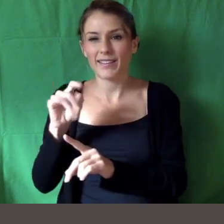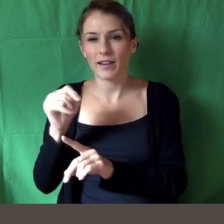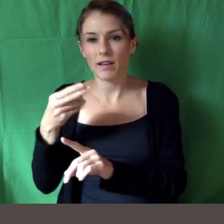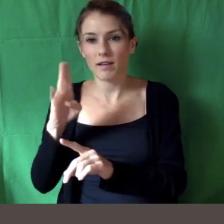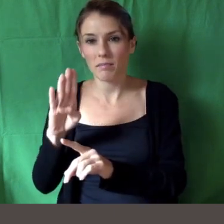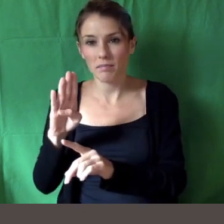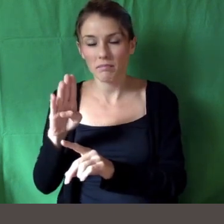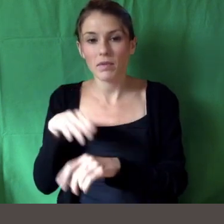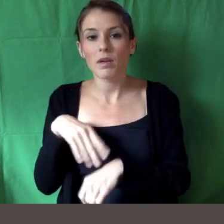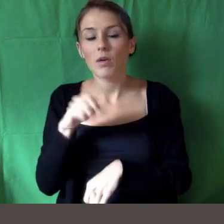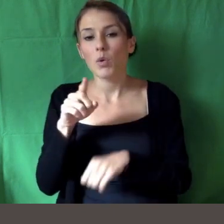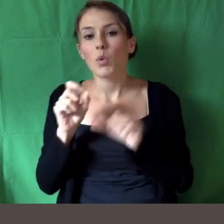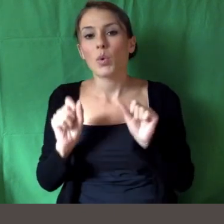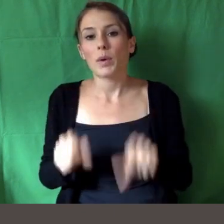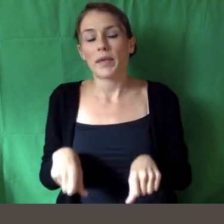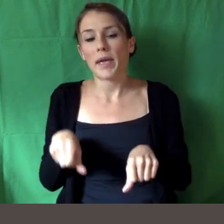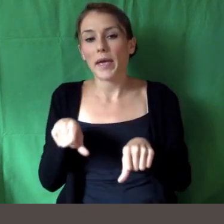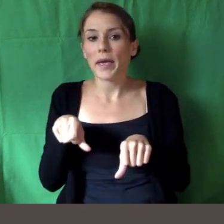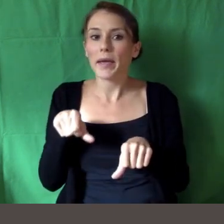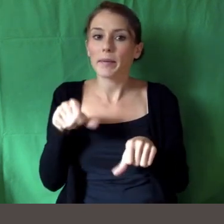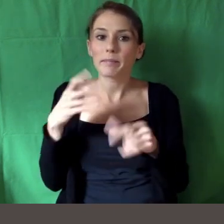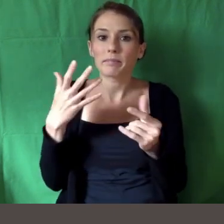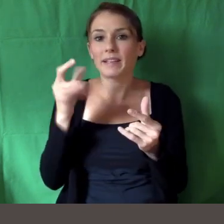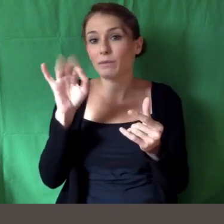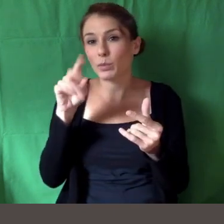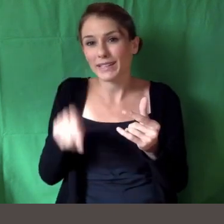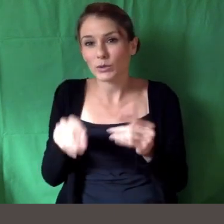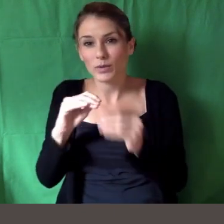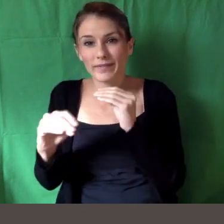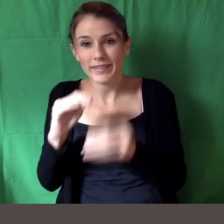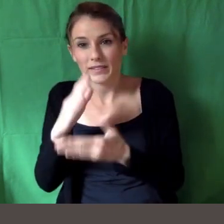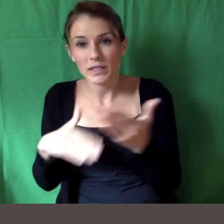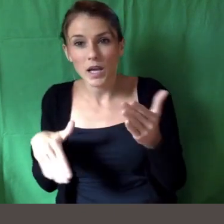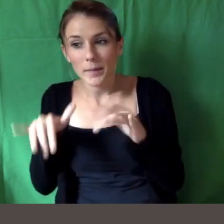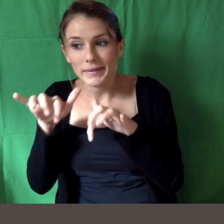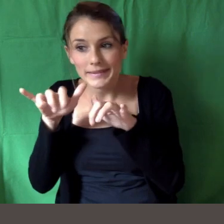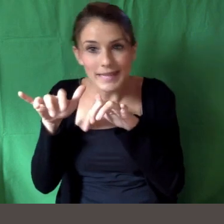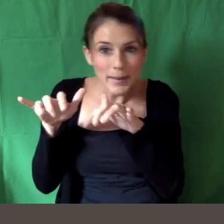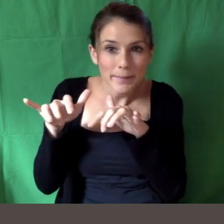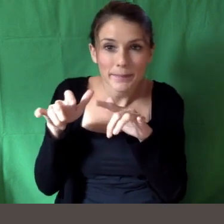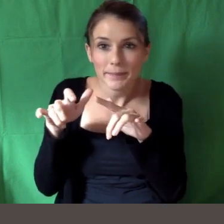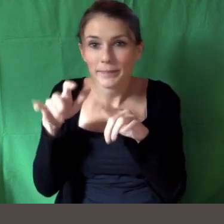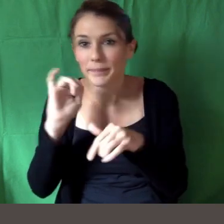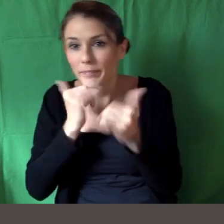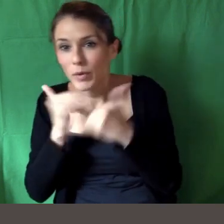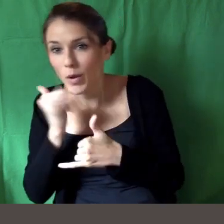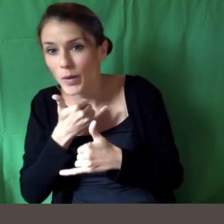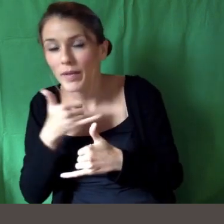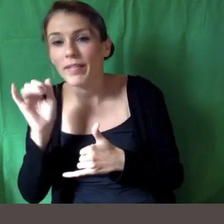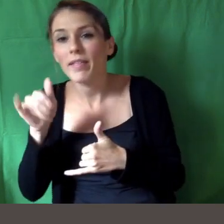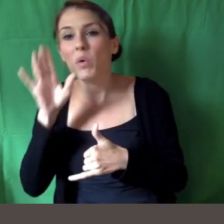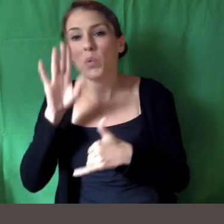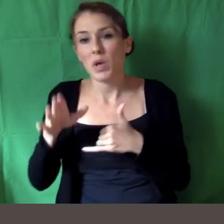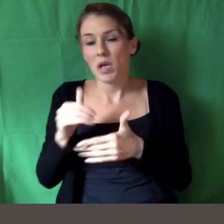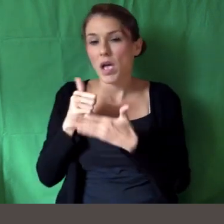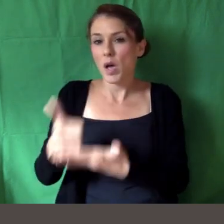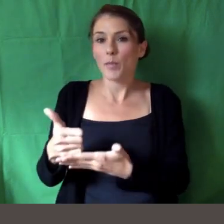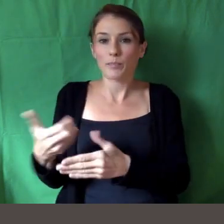If you need to fix some typos, again, fixing typos will help improve the documentation,